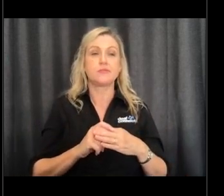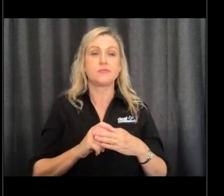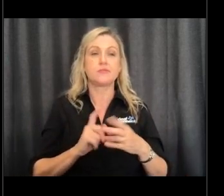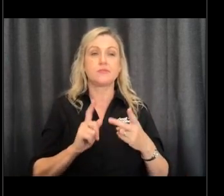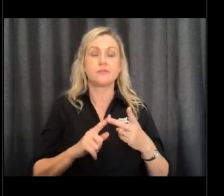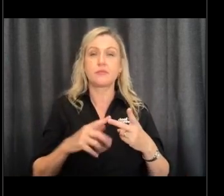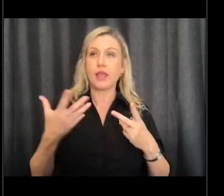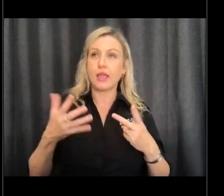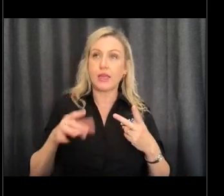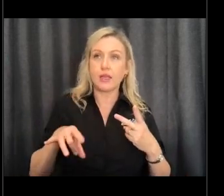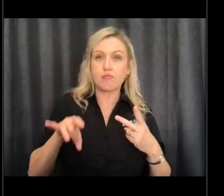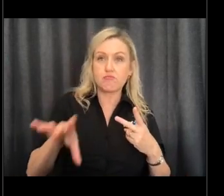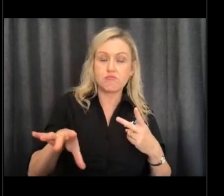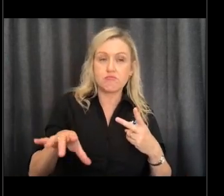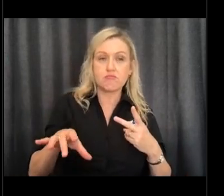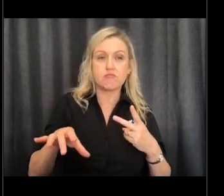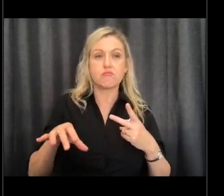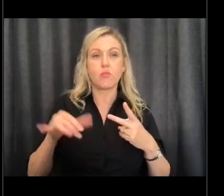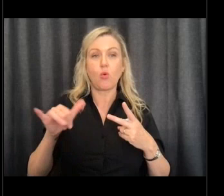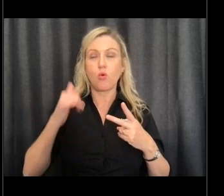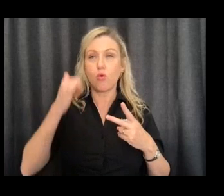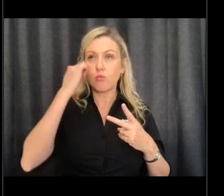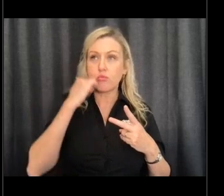Bills or proof of recent roof maintenance.